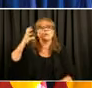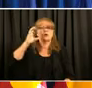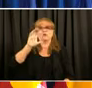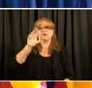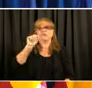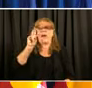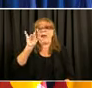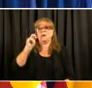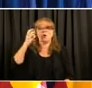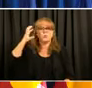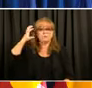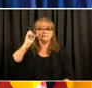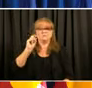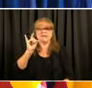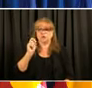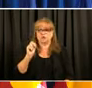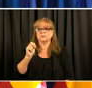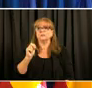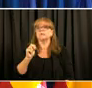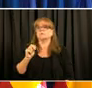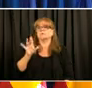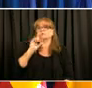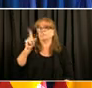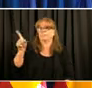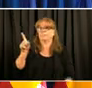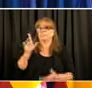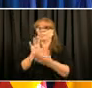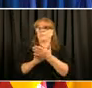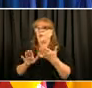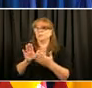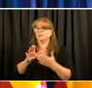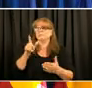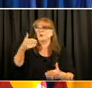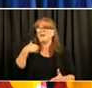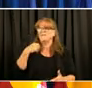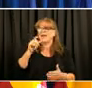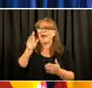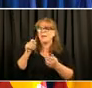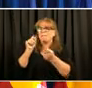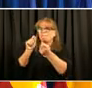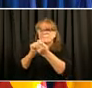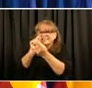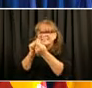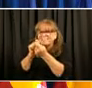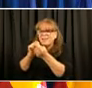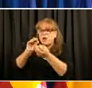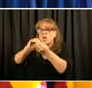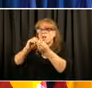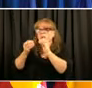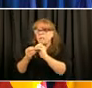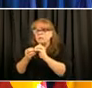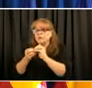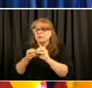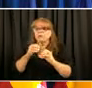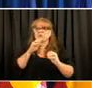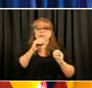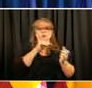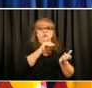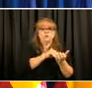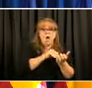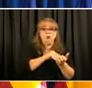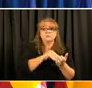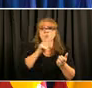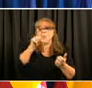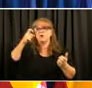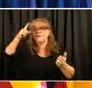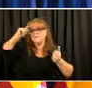there a certain threshold that uh you and dr hurley and others are looking at as as potentially